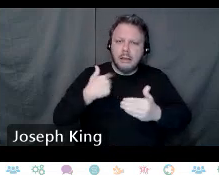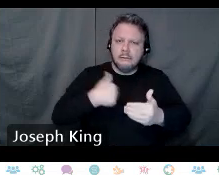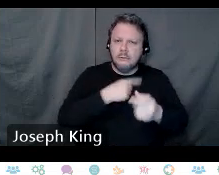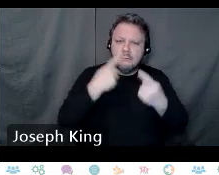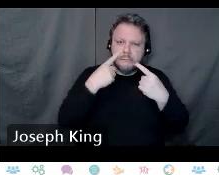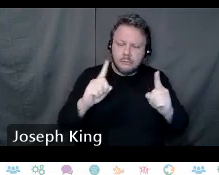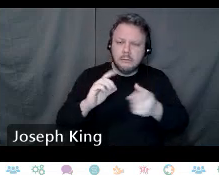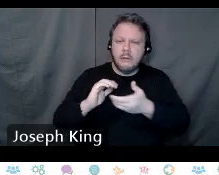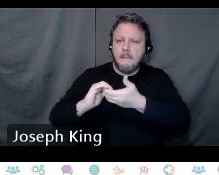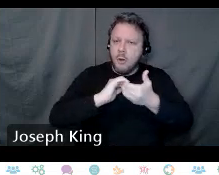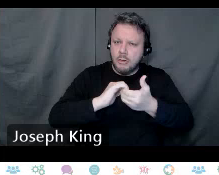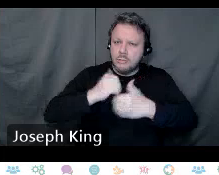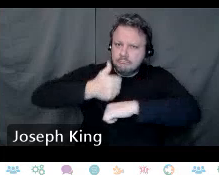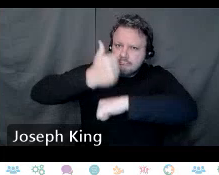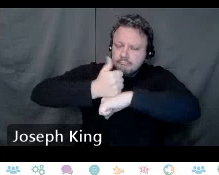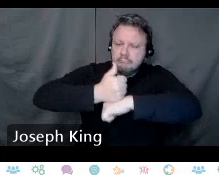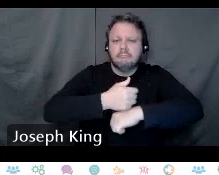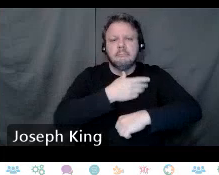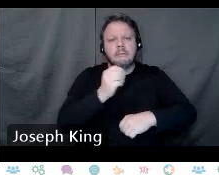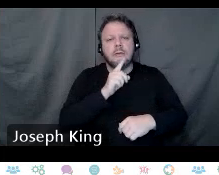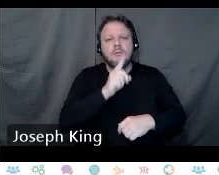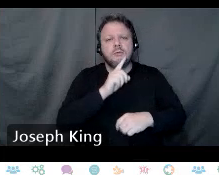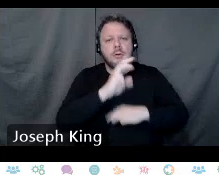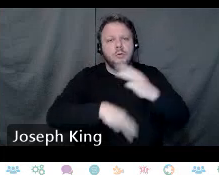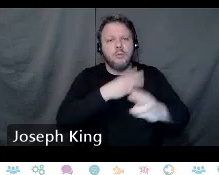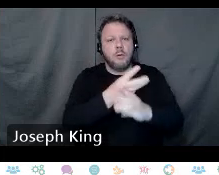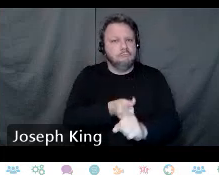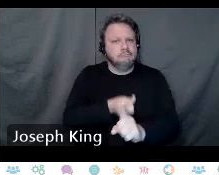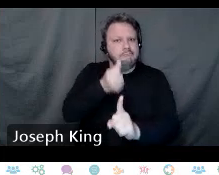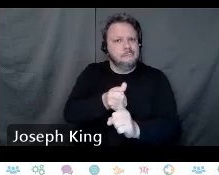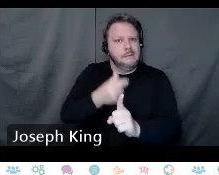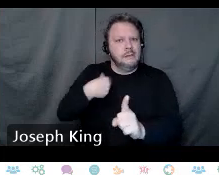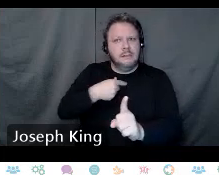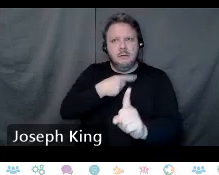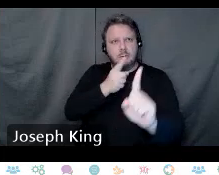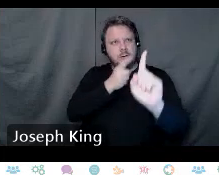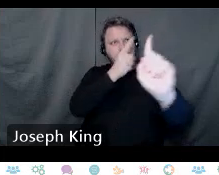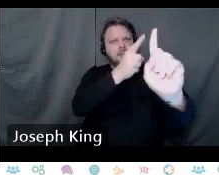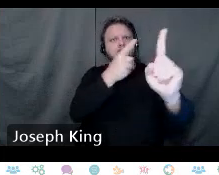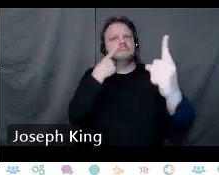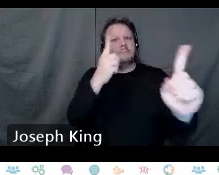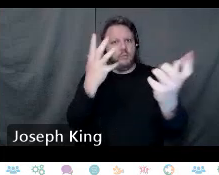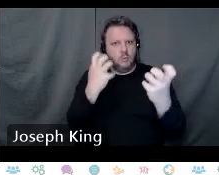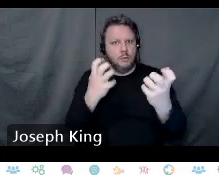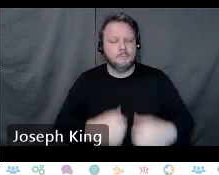The partnerships that are being built and the real world impact. That we're aiming for together.